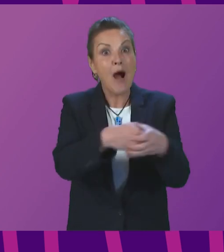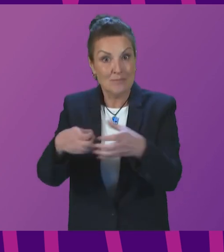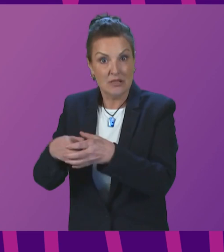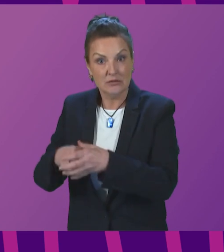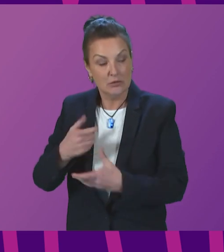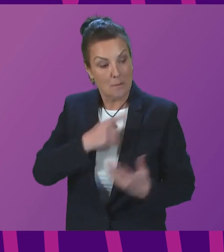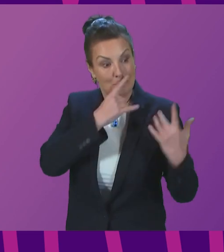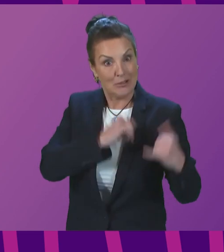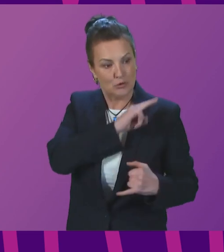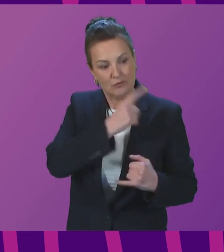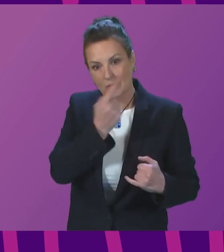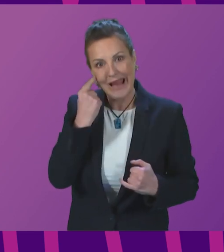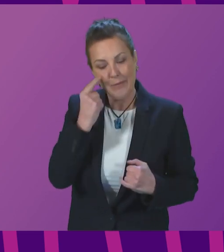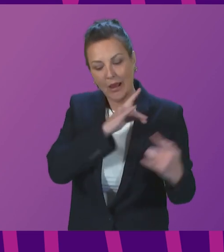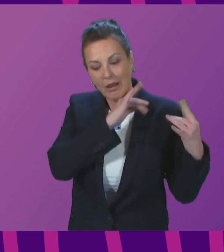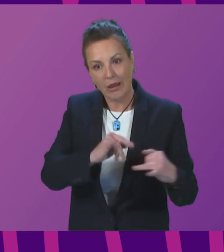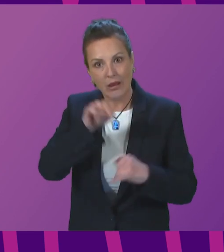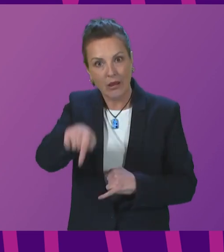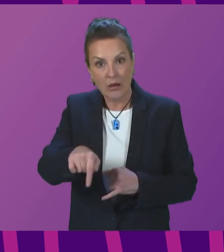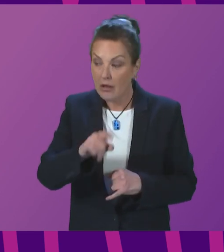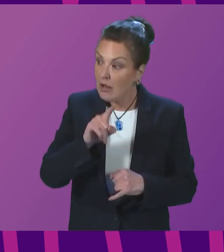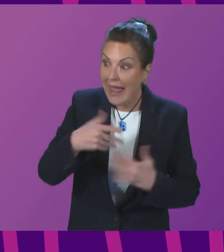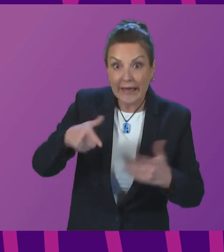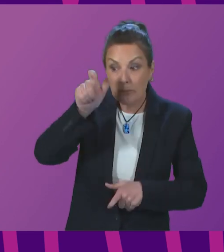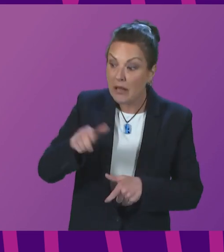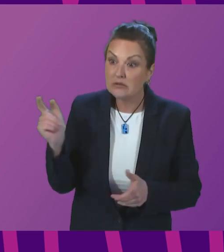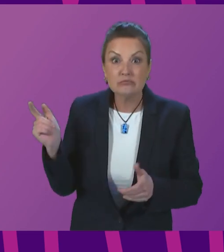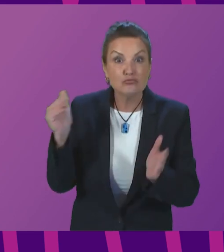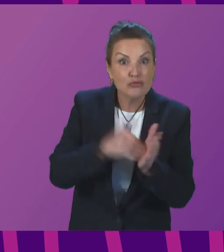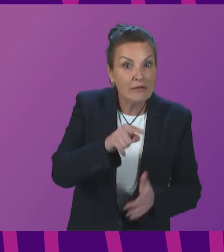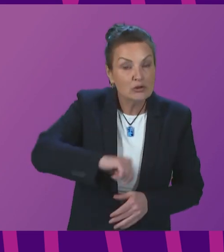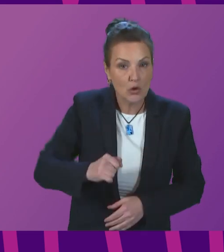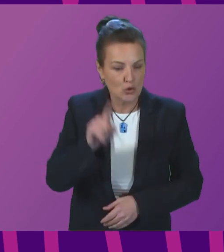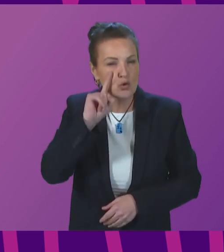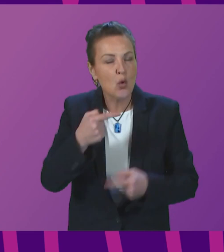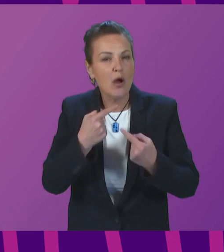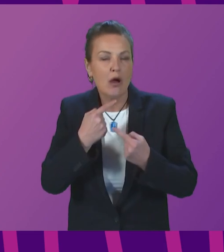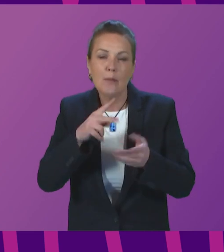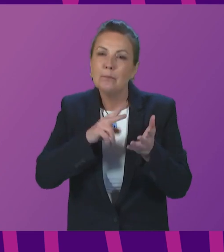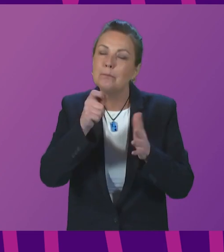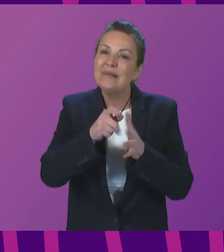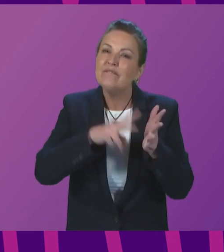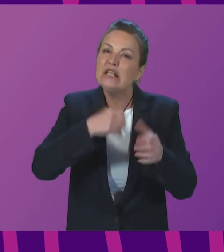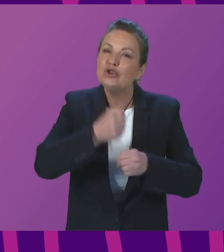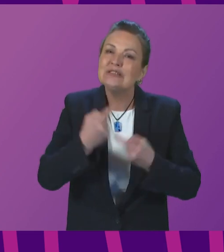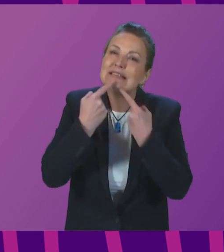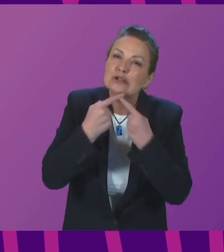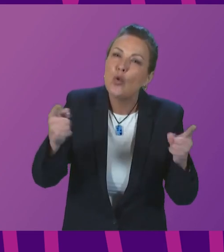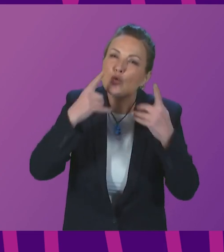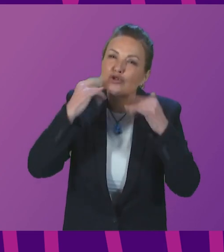of the on-going wellbeing needs of those who come to Scotland. Disclosure checks are an important part of that, but we are taking a multi-agency approach